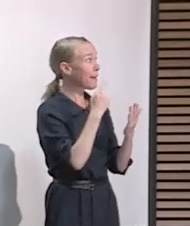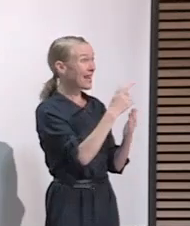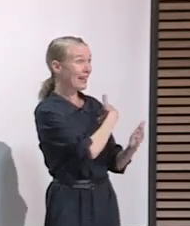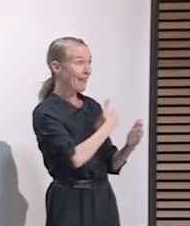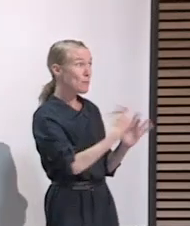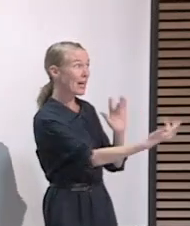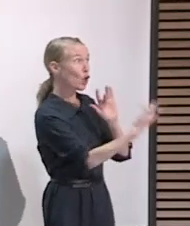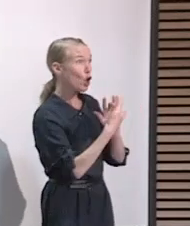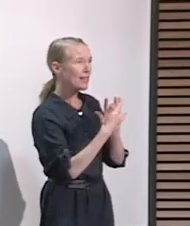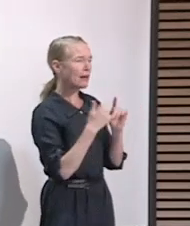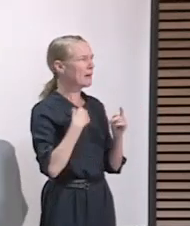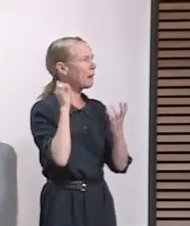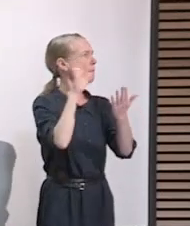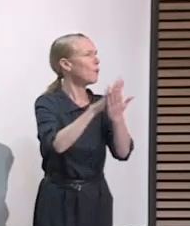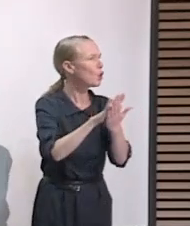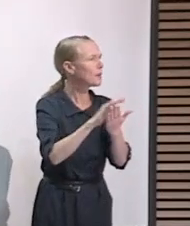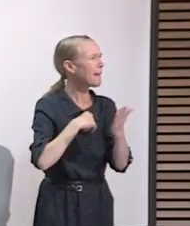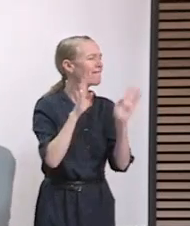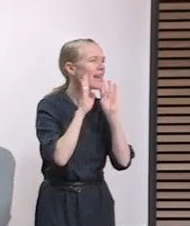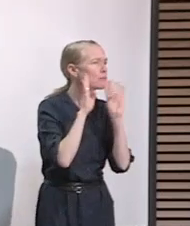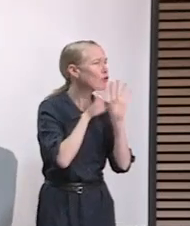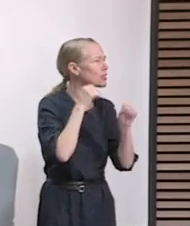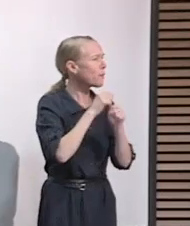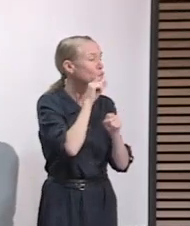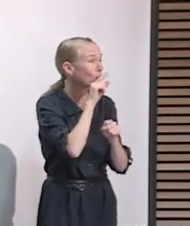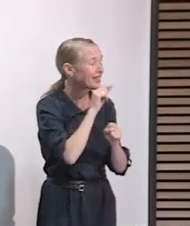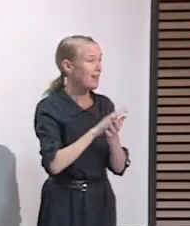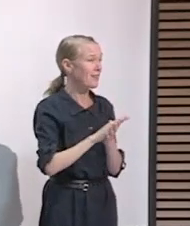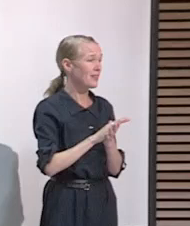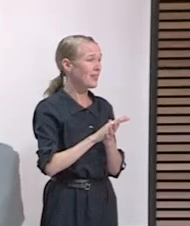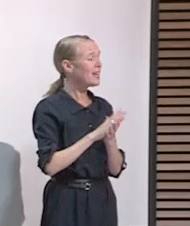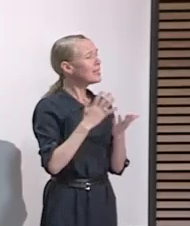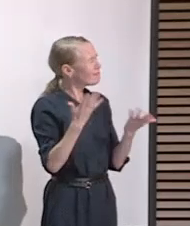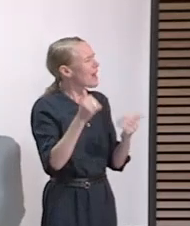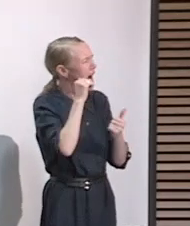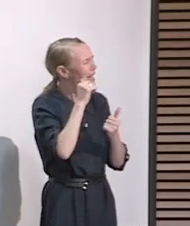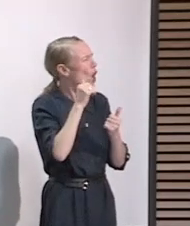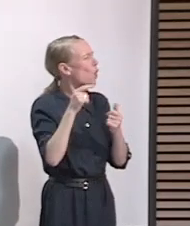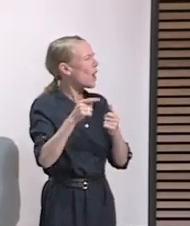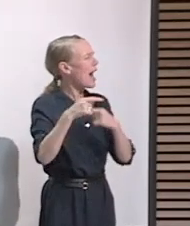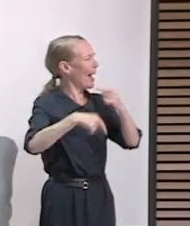contacted because that's the system working as it's intended to work. But my